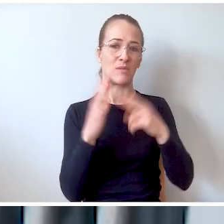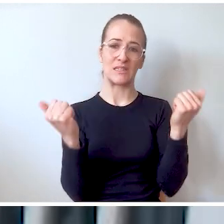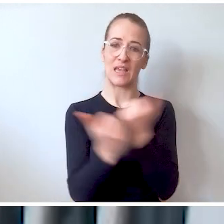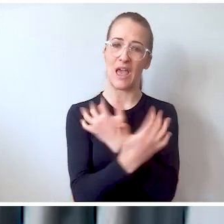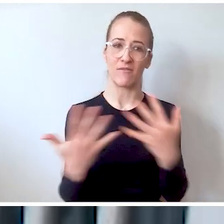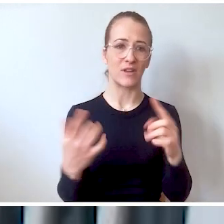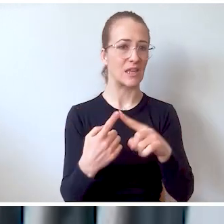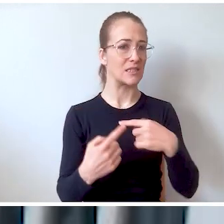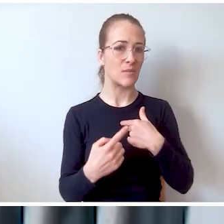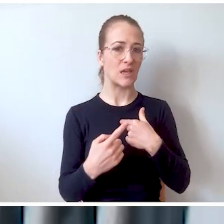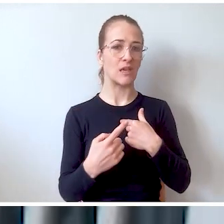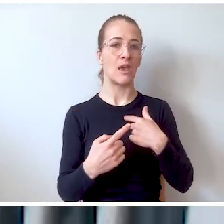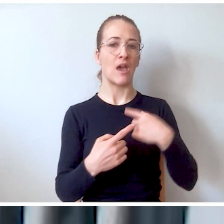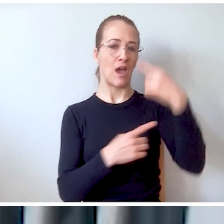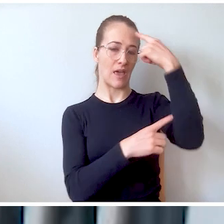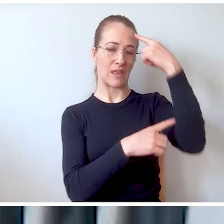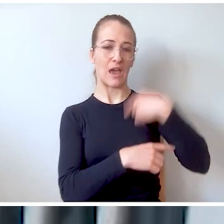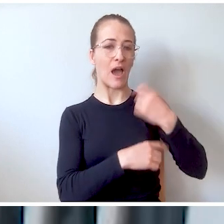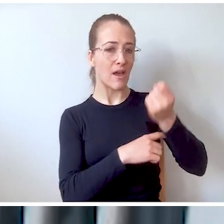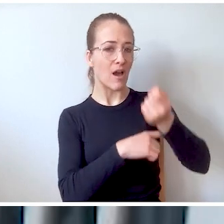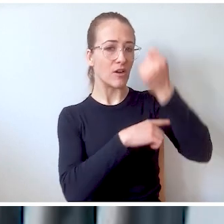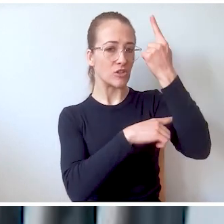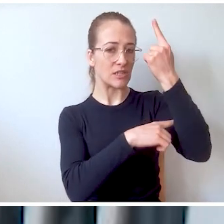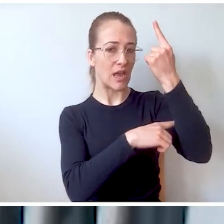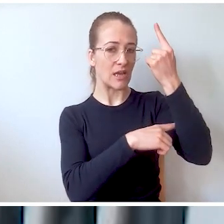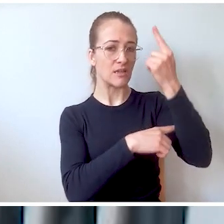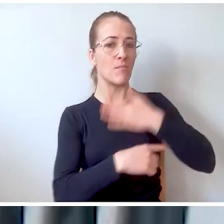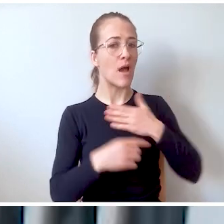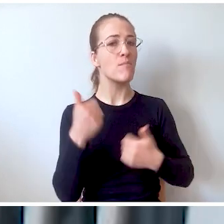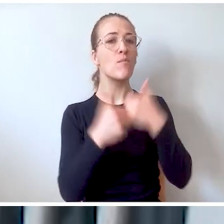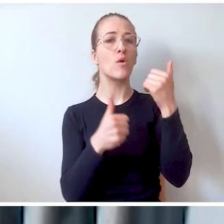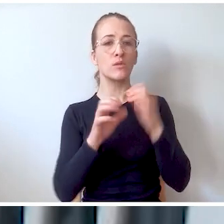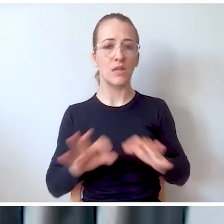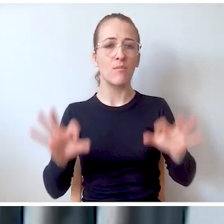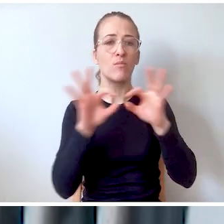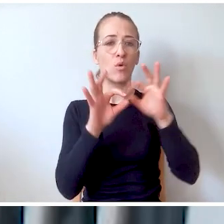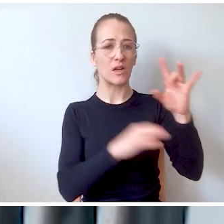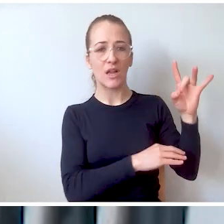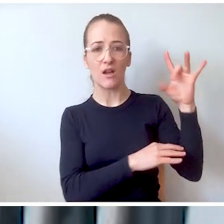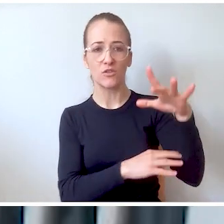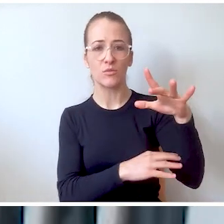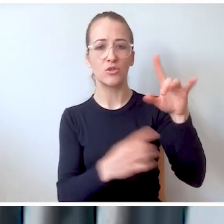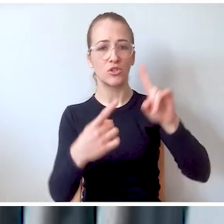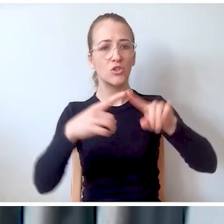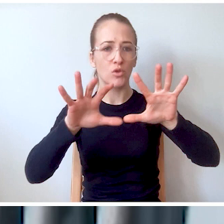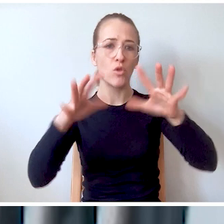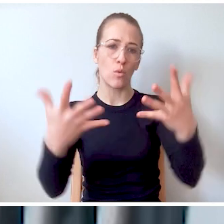It is what I think I understand to be my most important contribution to the world.